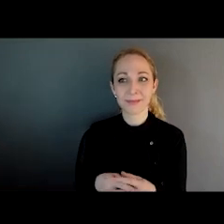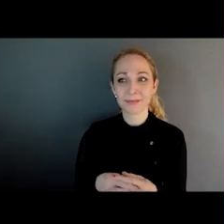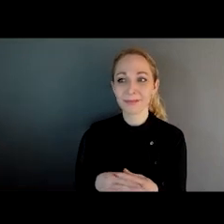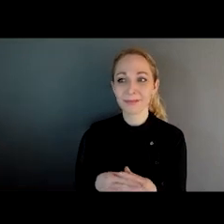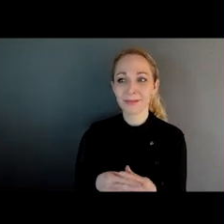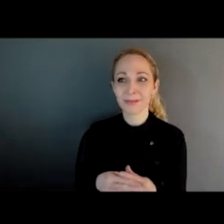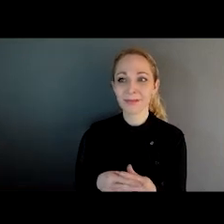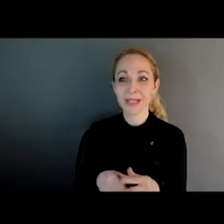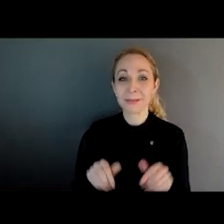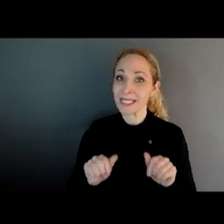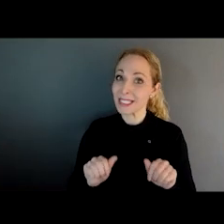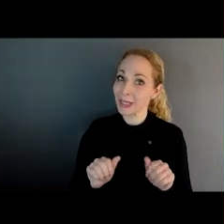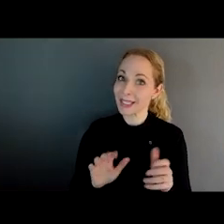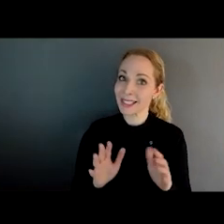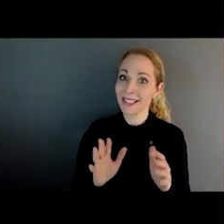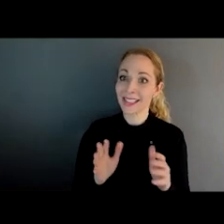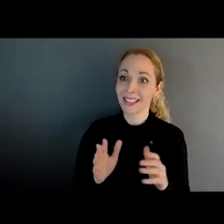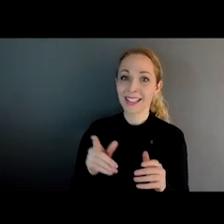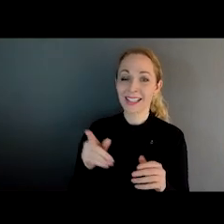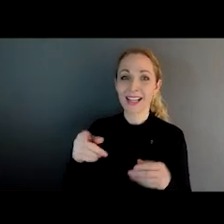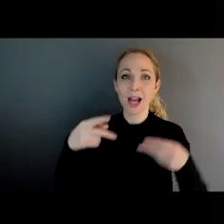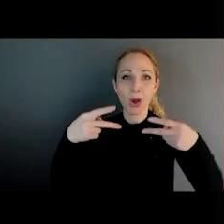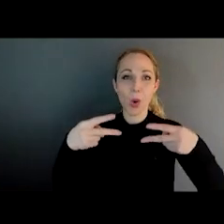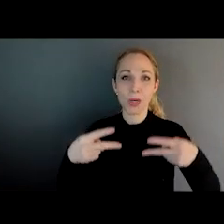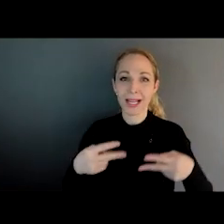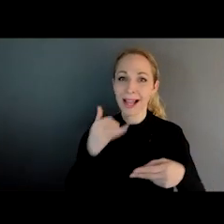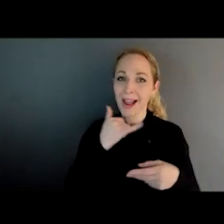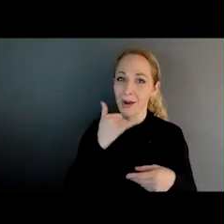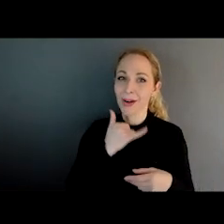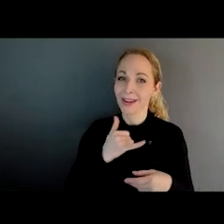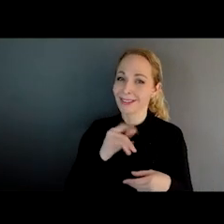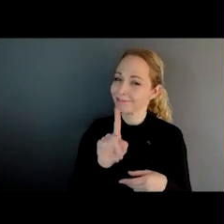POTENTIALLY A CODING ERROR.